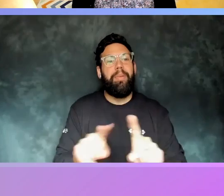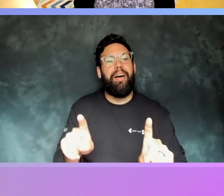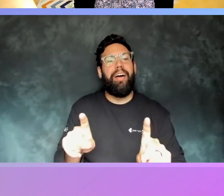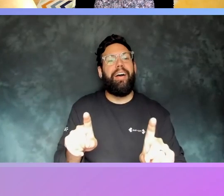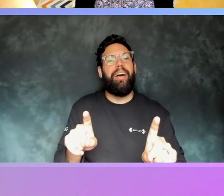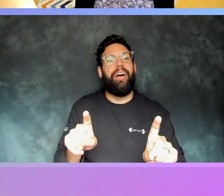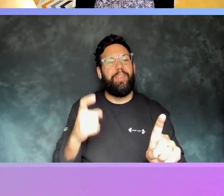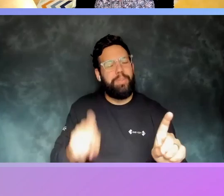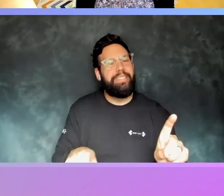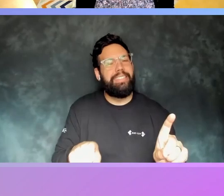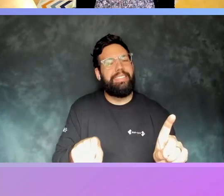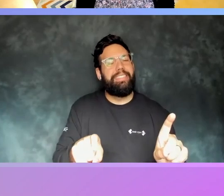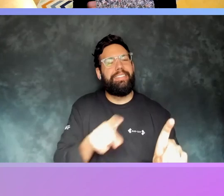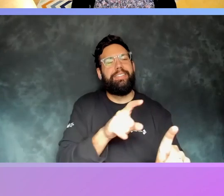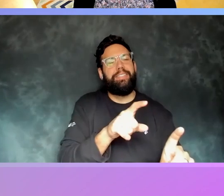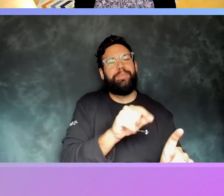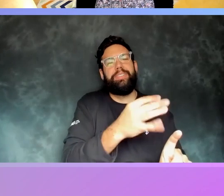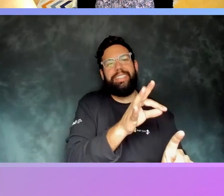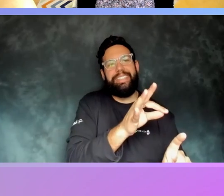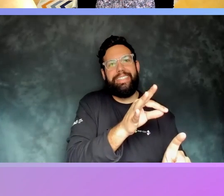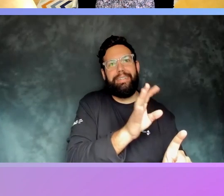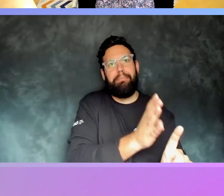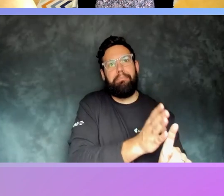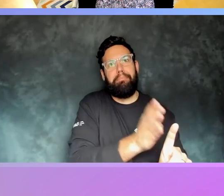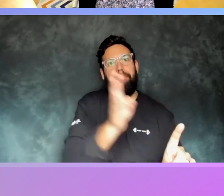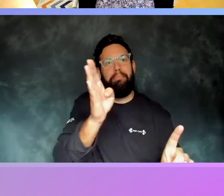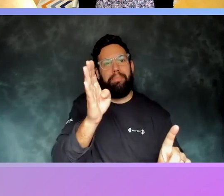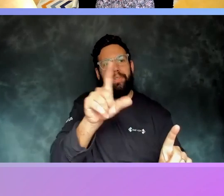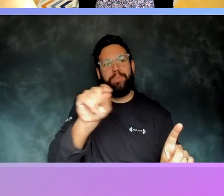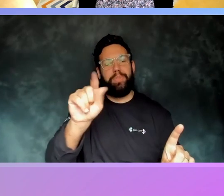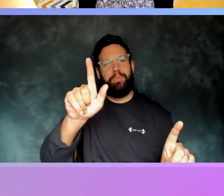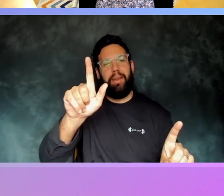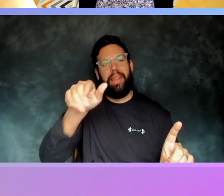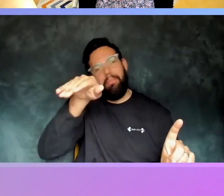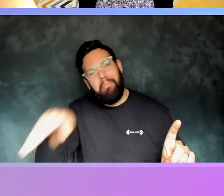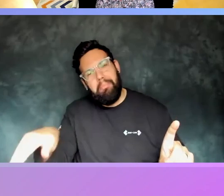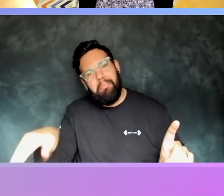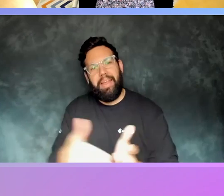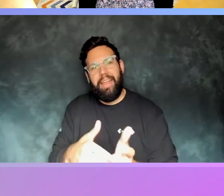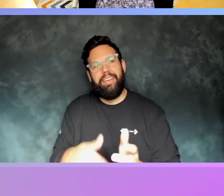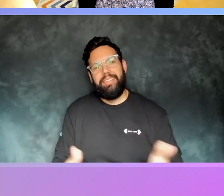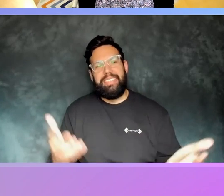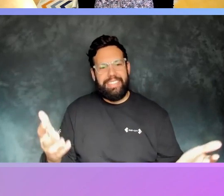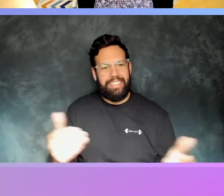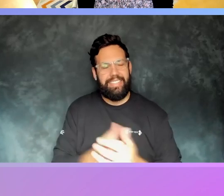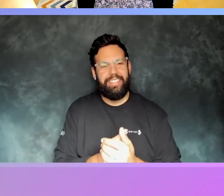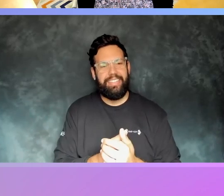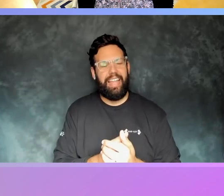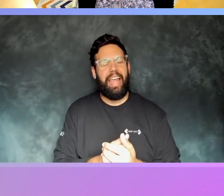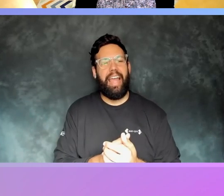something radical, but I think styles should be separated from the programmatic structure. Let's think about the structure first from developers that are out